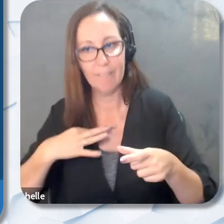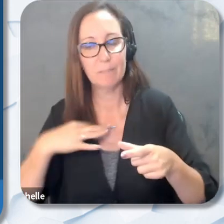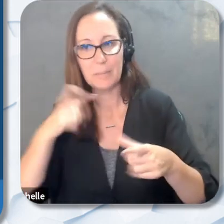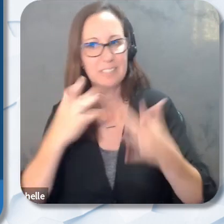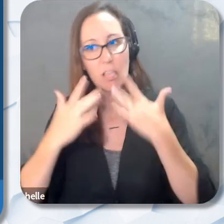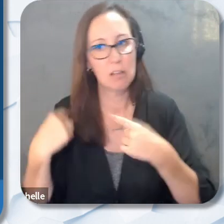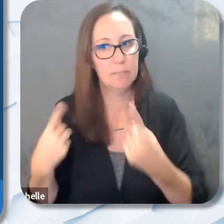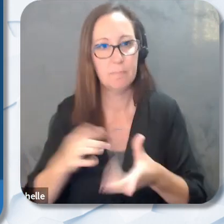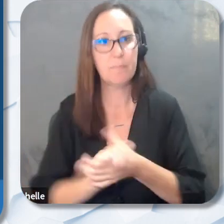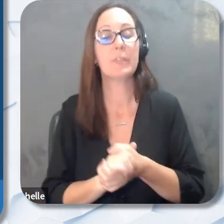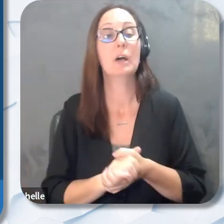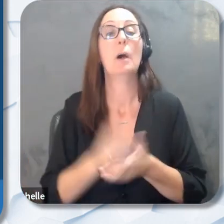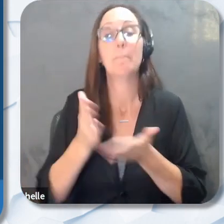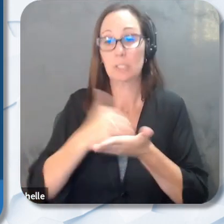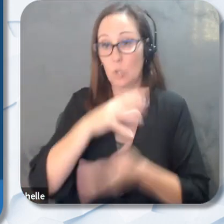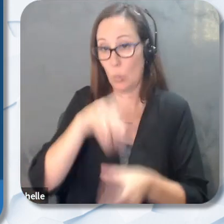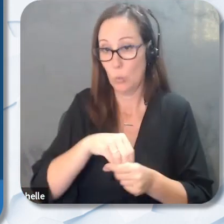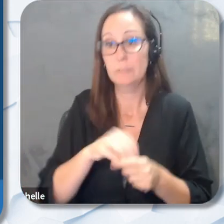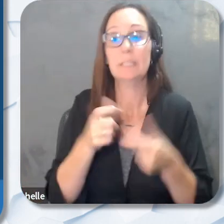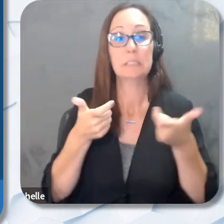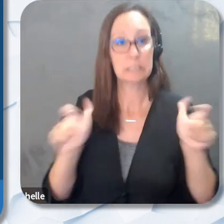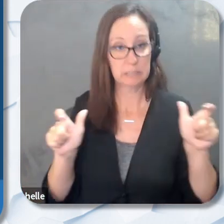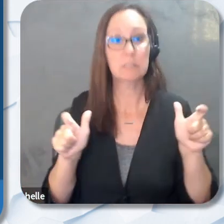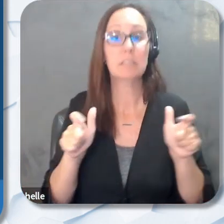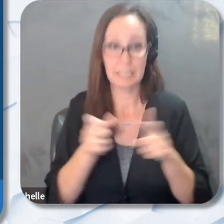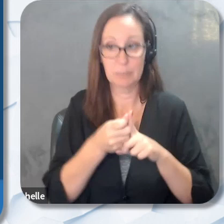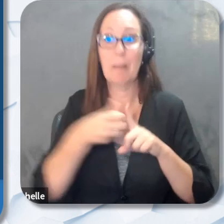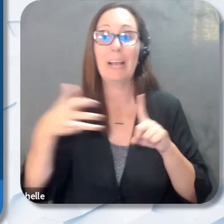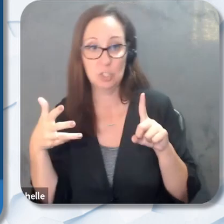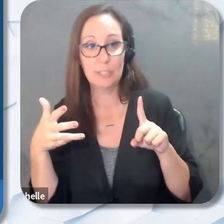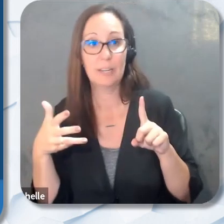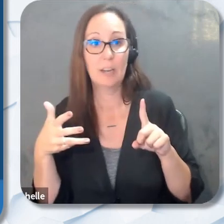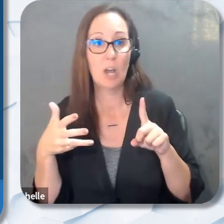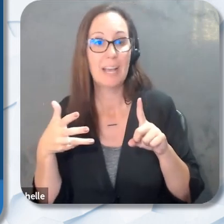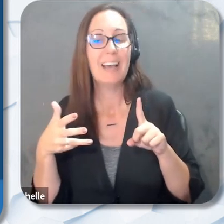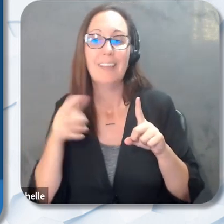The budget also includes a significant expansion of the expanded learning opportunities program